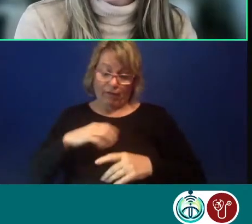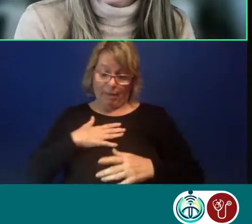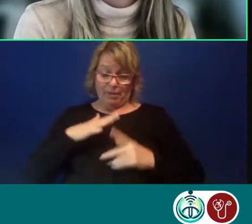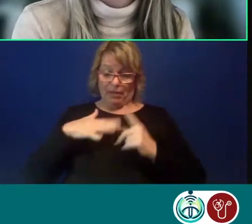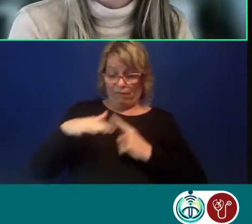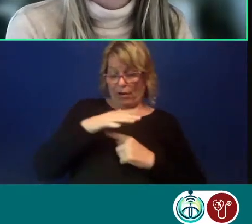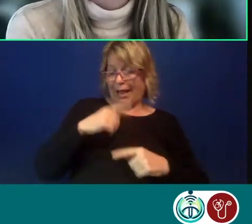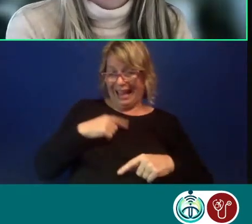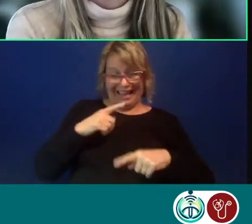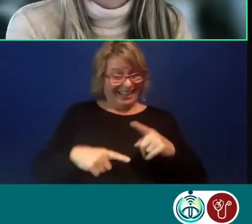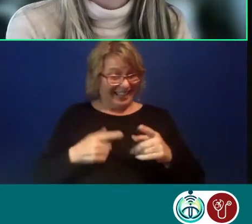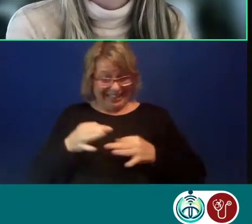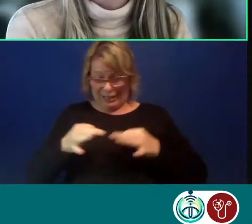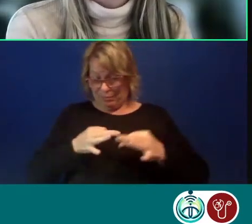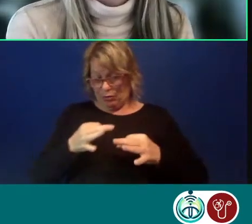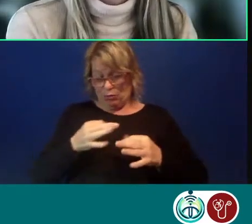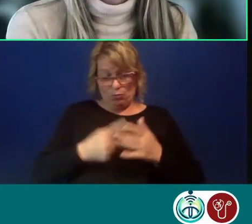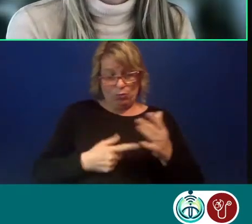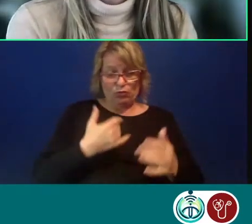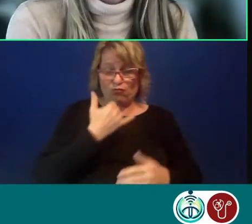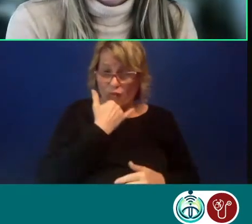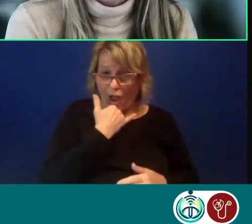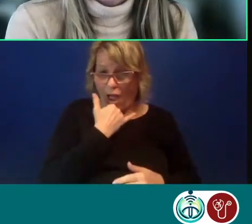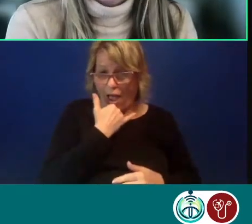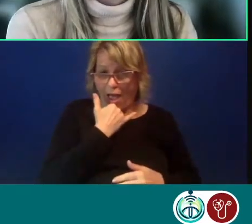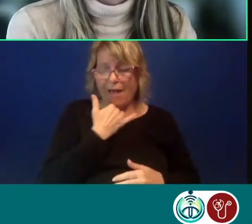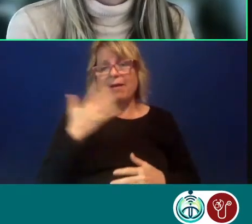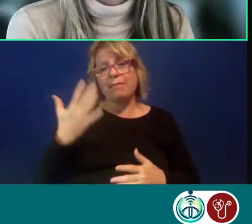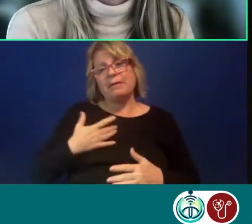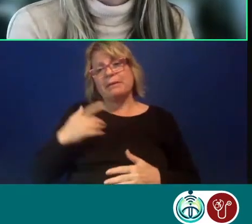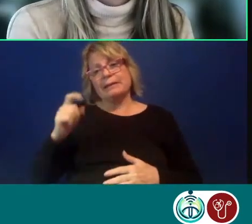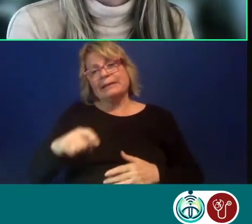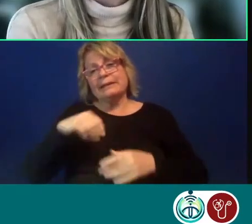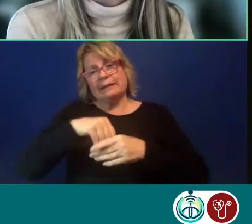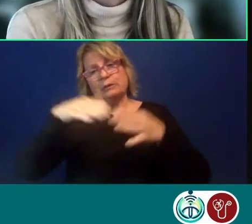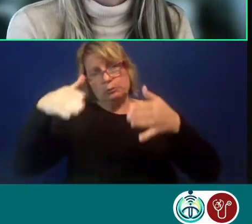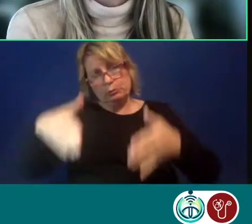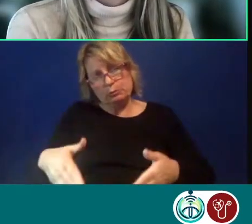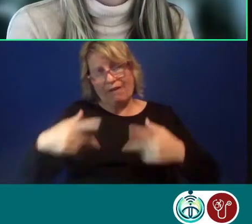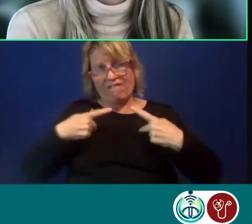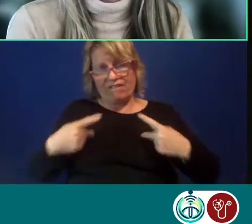I can't explain what's wrong to you, I might need an in-person physical exam in order for